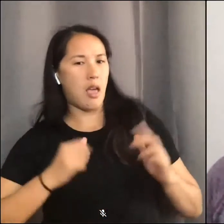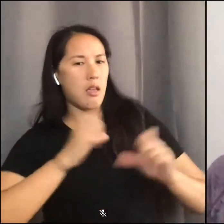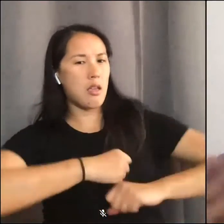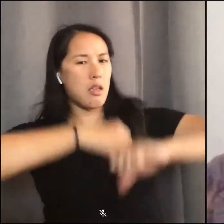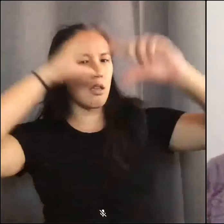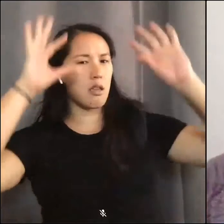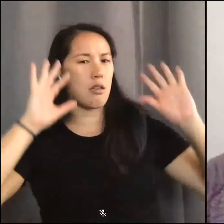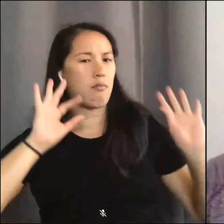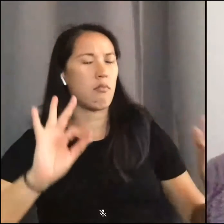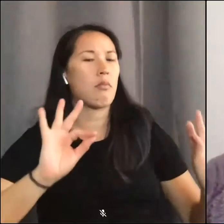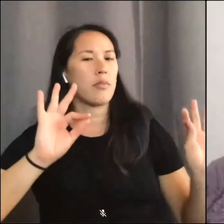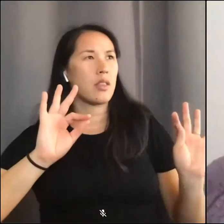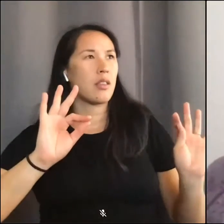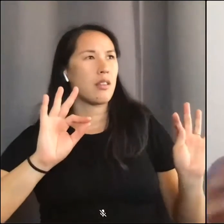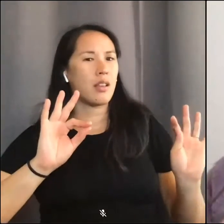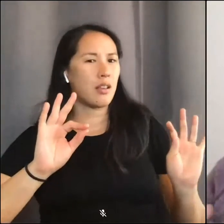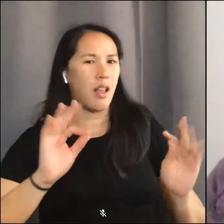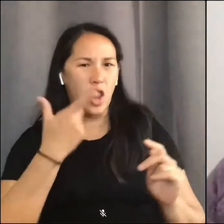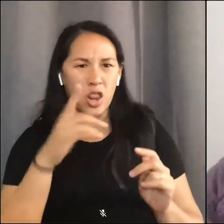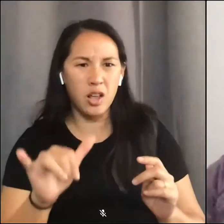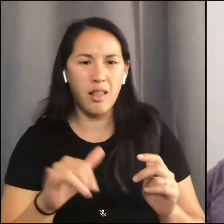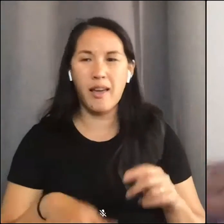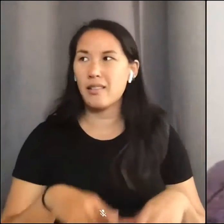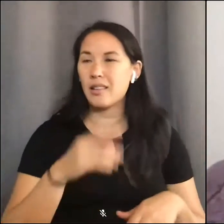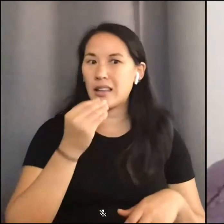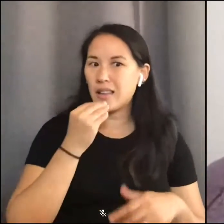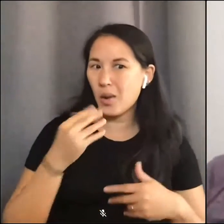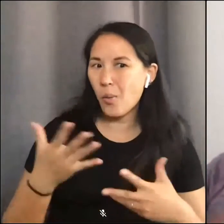what do you do at the beginning of your day what do you eat for lunch where do you eat for lunch